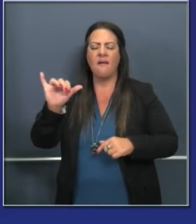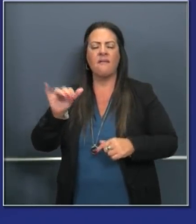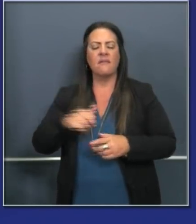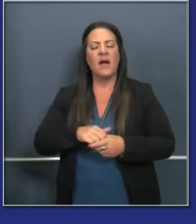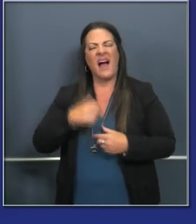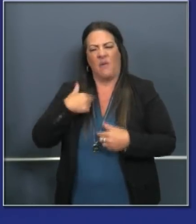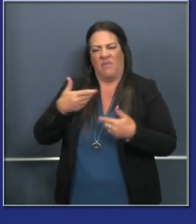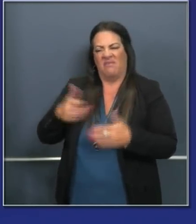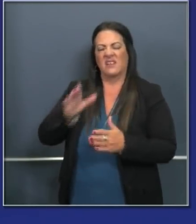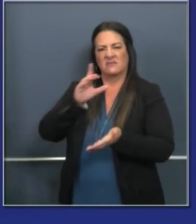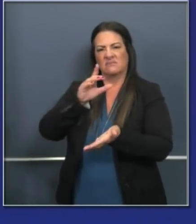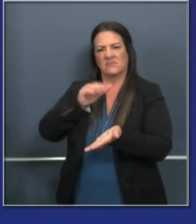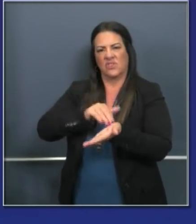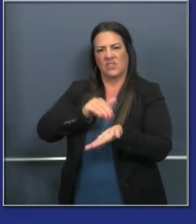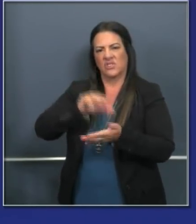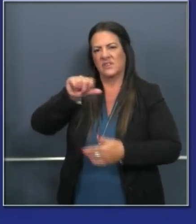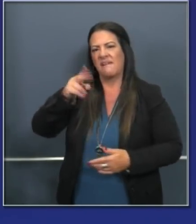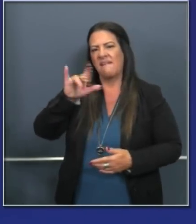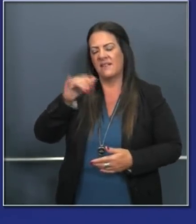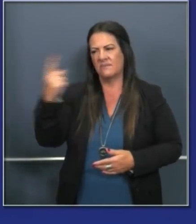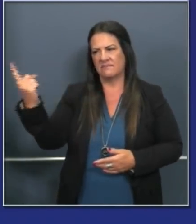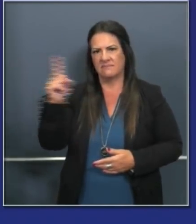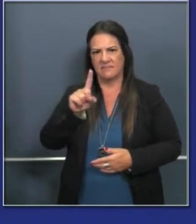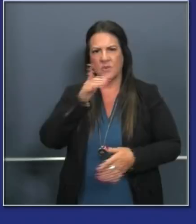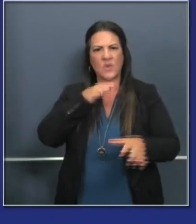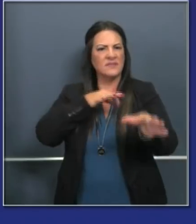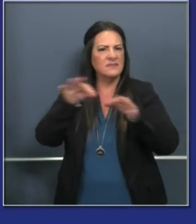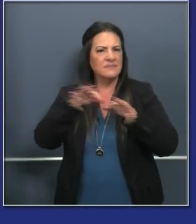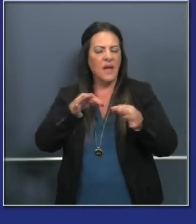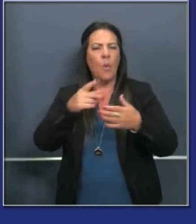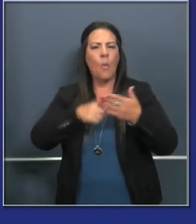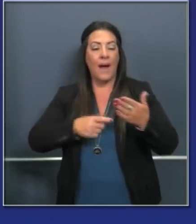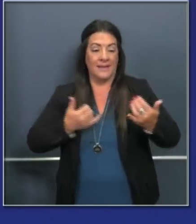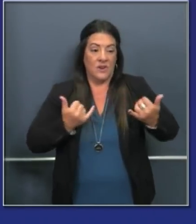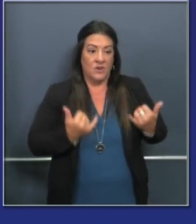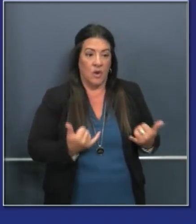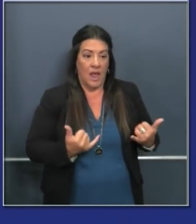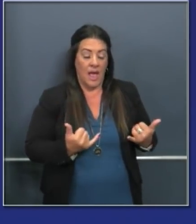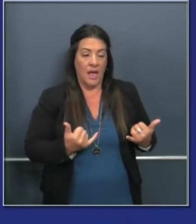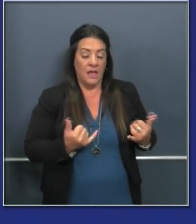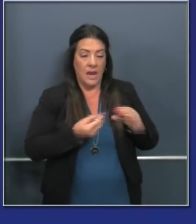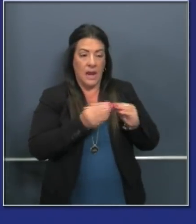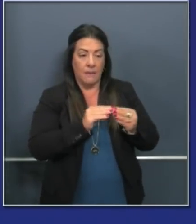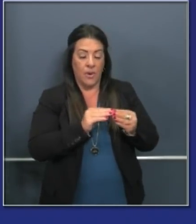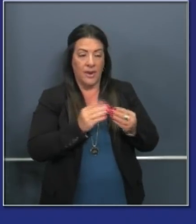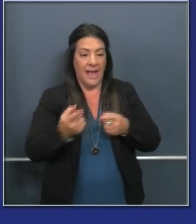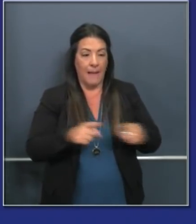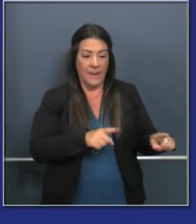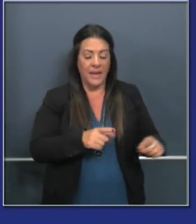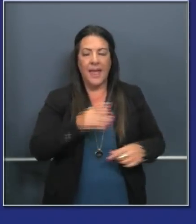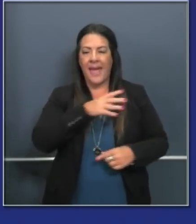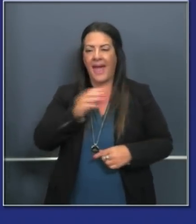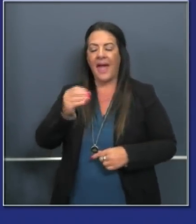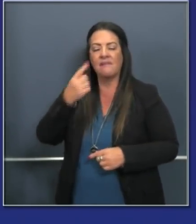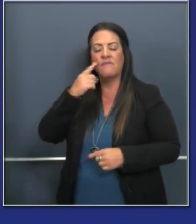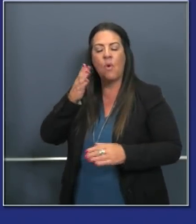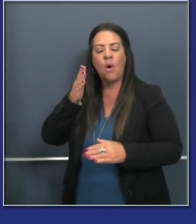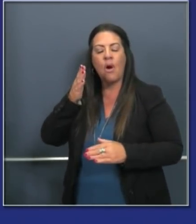THAT RUN FRANKLY JUST SCENARIOS OF PLANNING DOCTOR GALLEYS GOING TO COME UP IN A MOMENT AND EXPLAIN A LITTLE